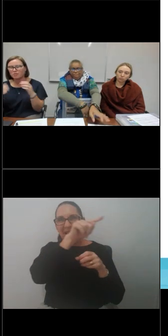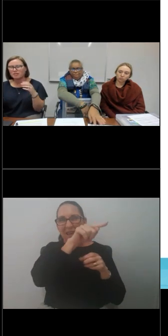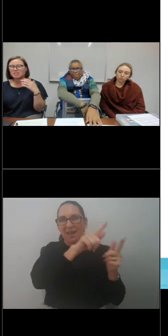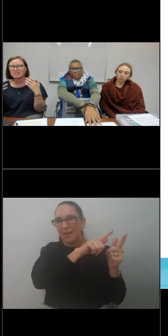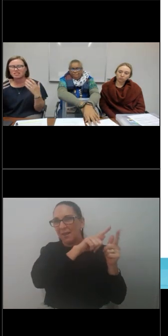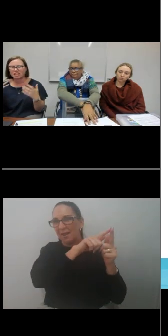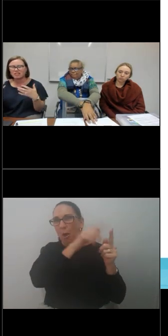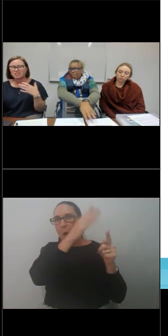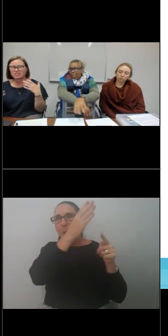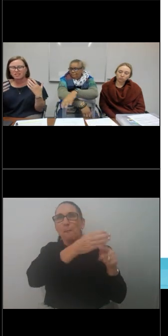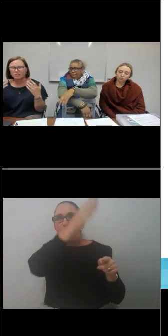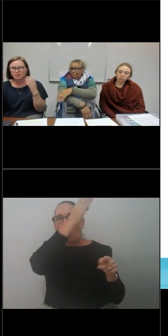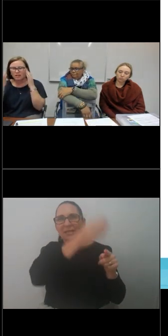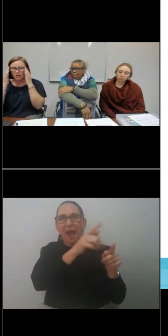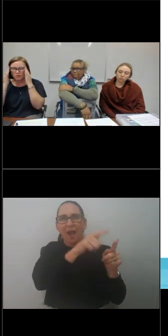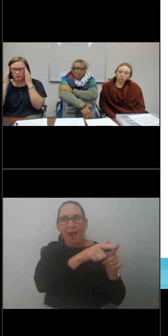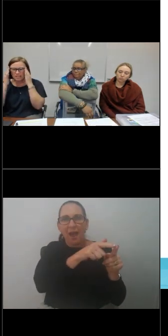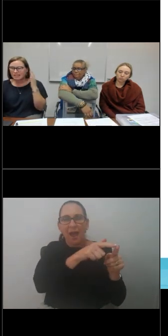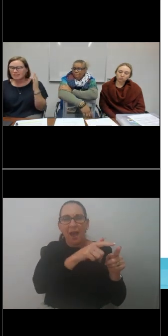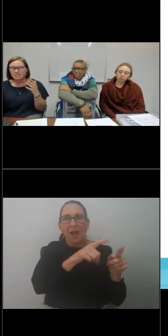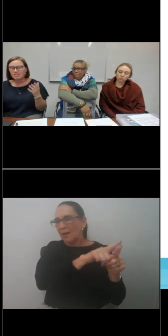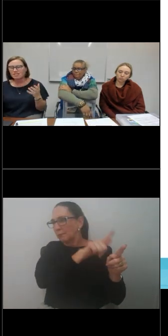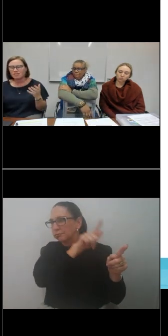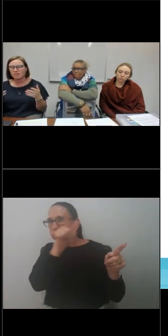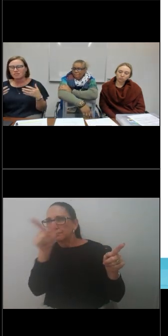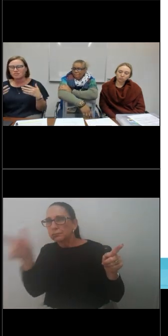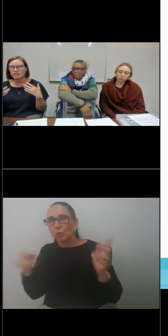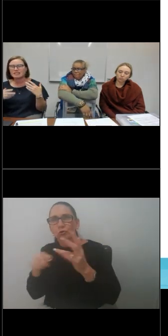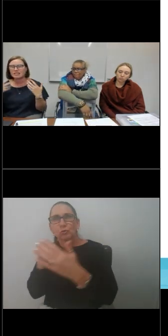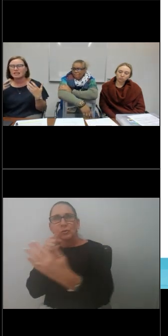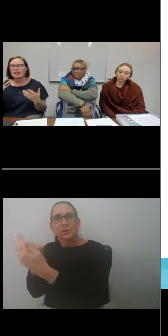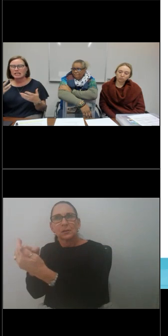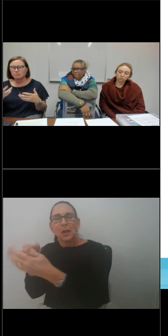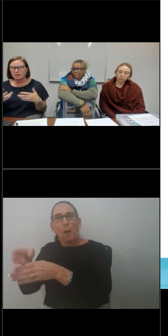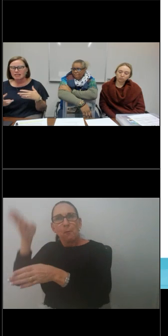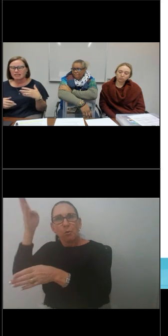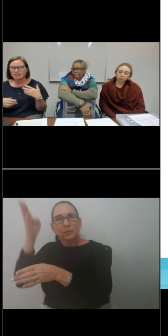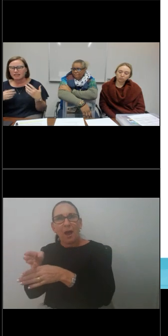it's just the challenges that those organizations and those clients faced in explaining that the